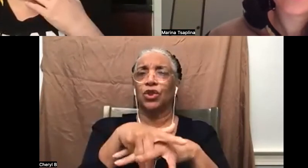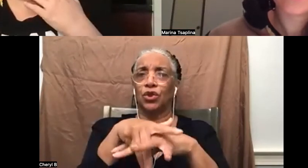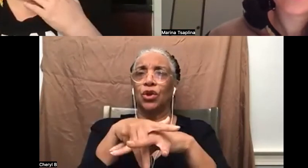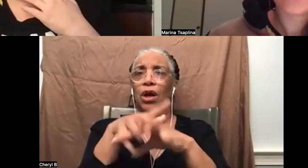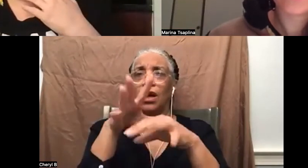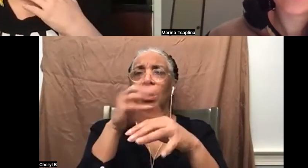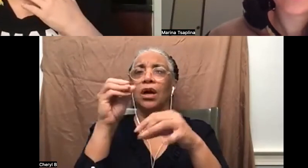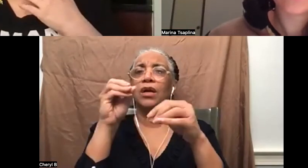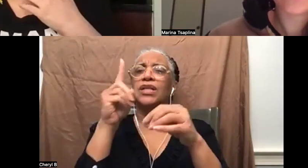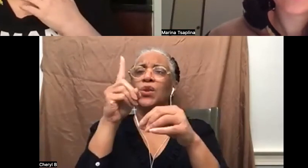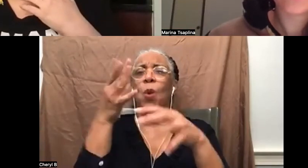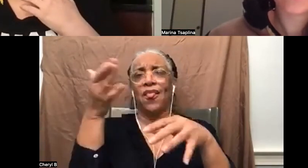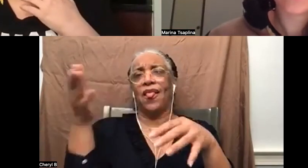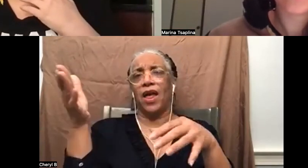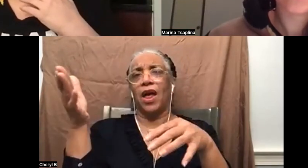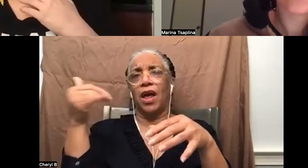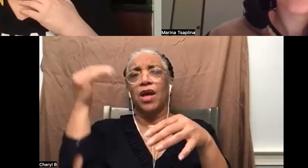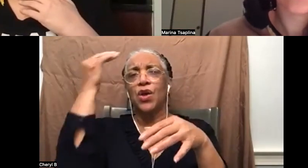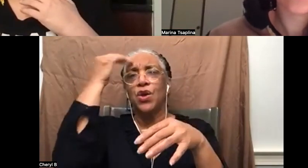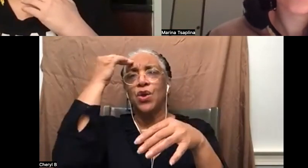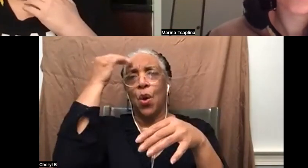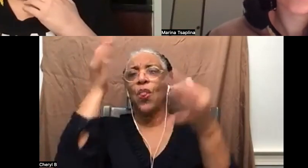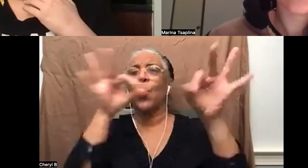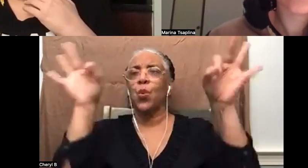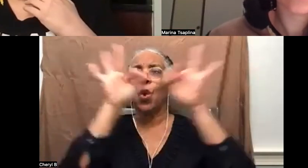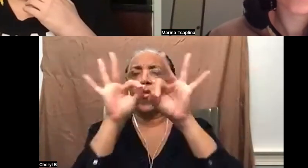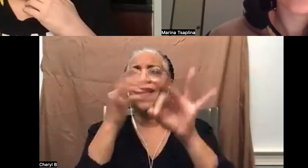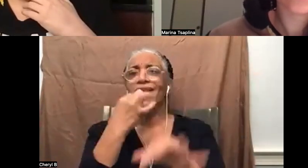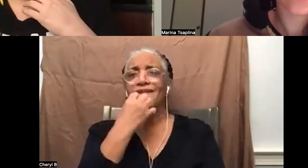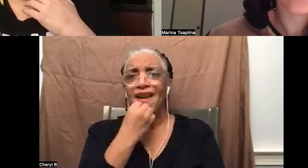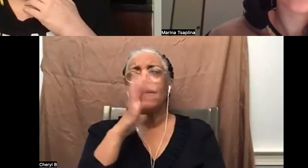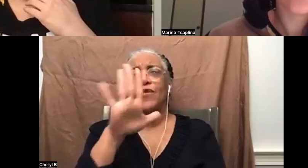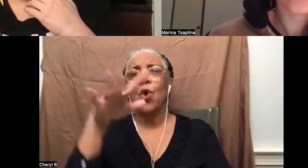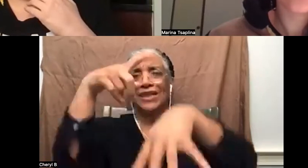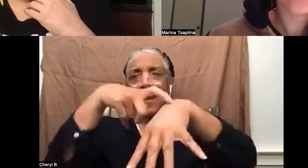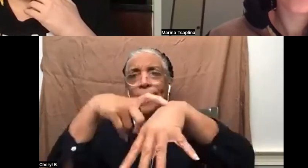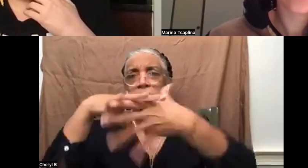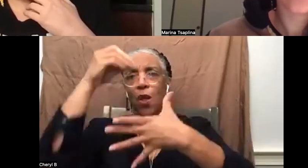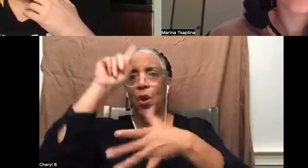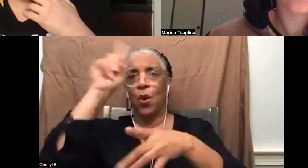Know the worth and value of your time and learn where to put your time and energy.